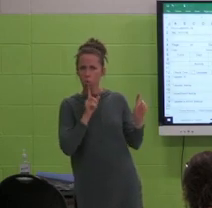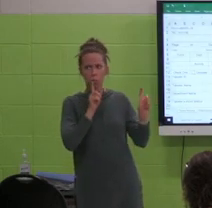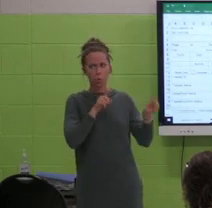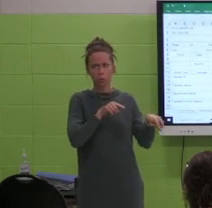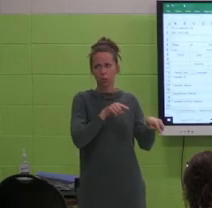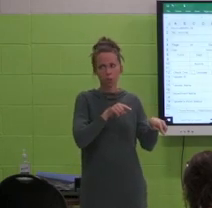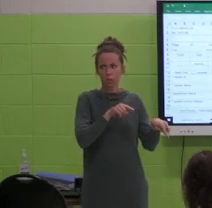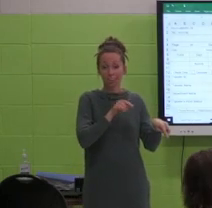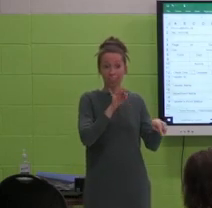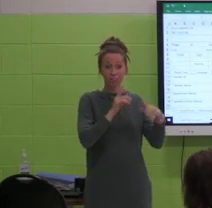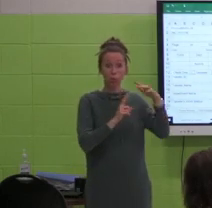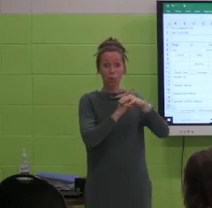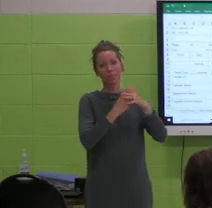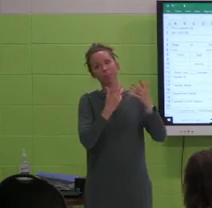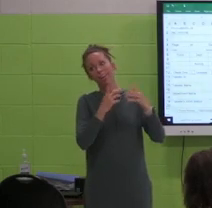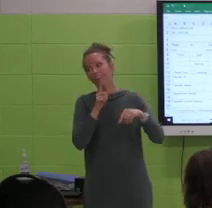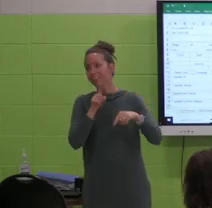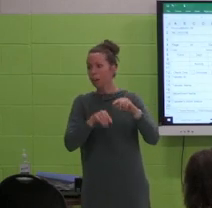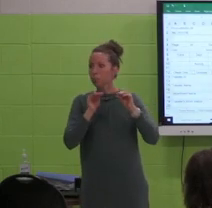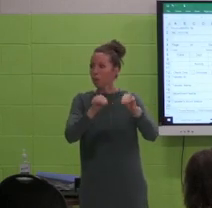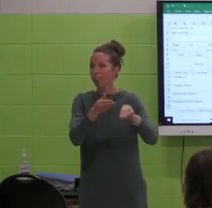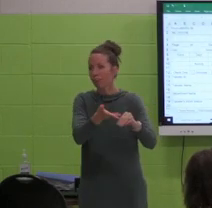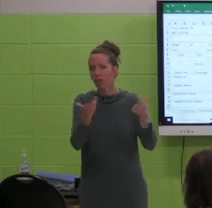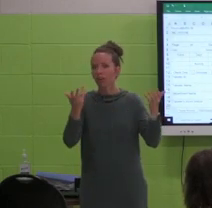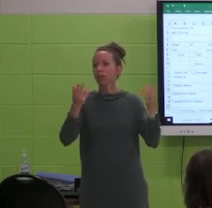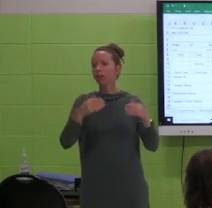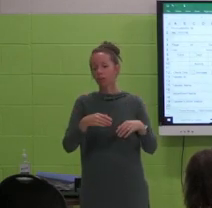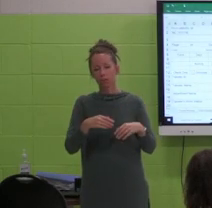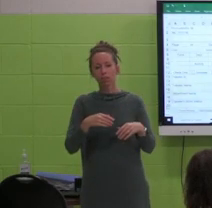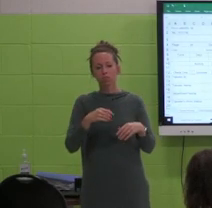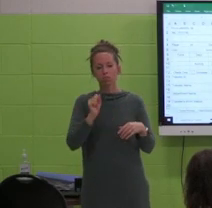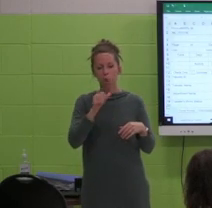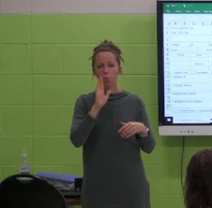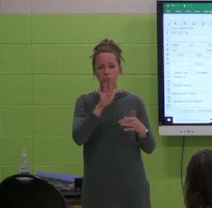and then it show up and I just so we know I will reach out to each one of you before